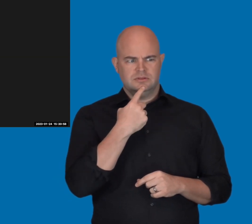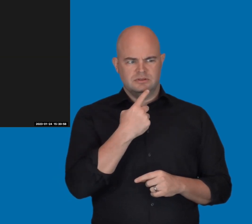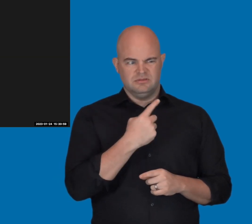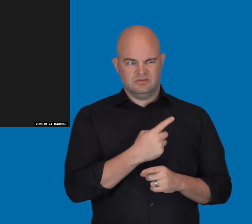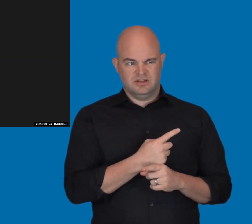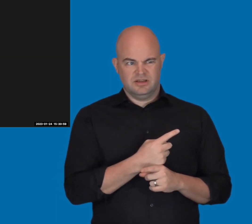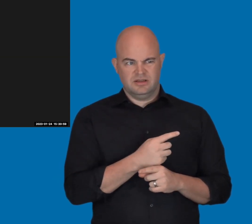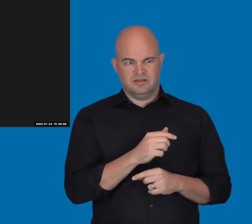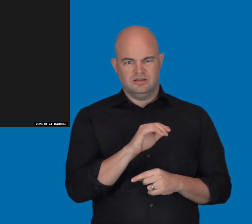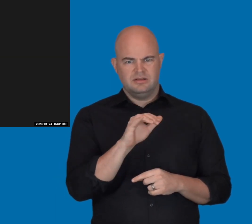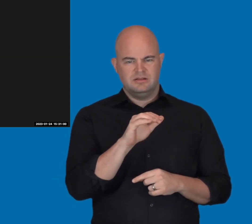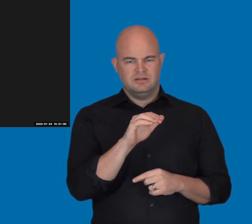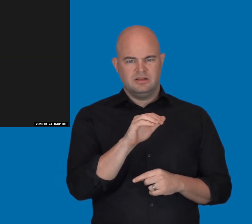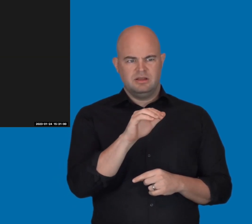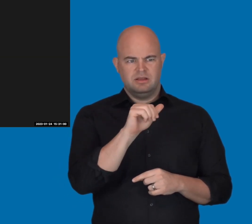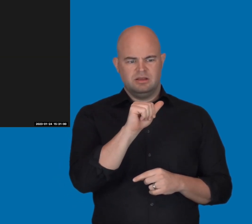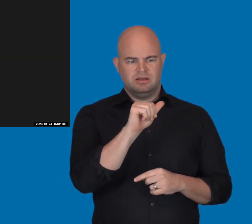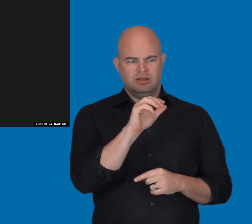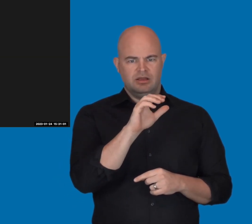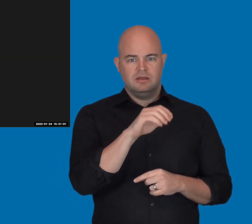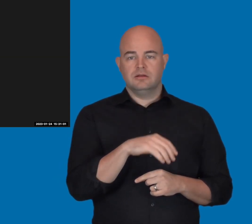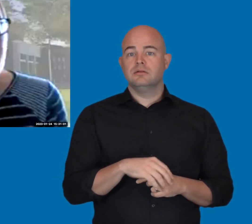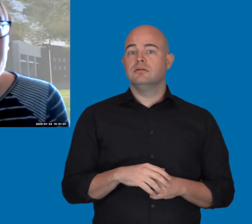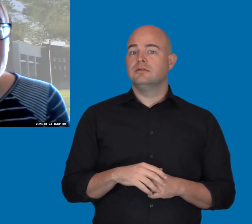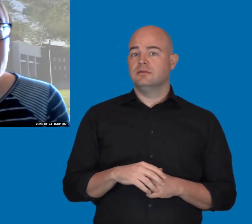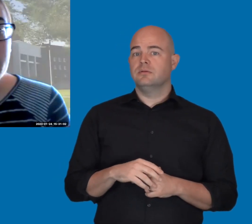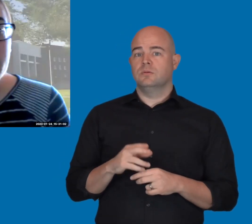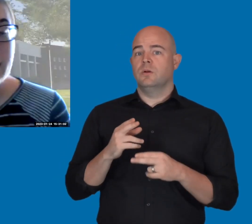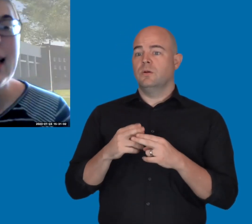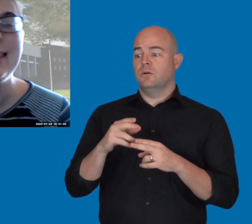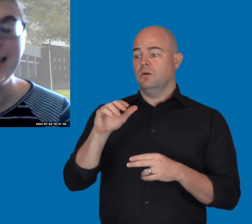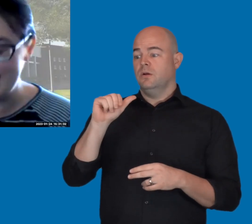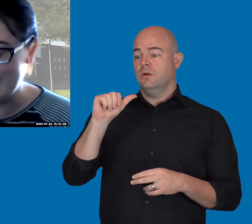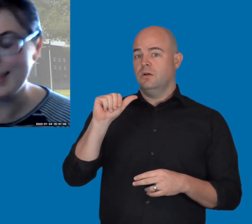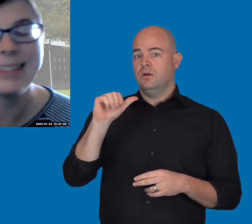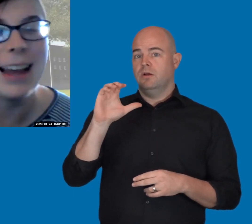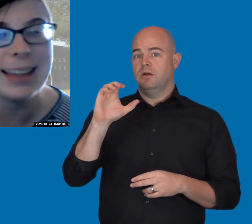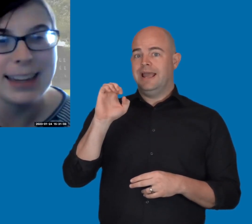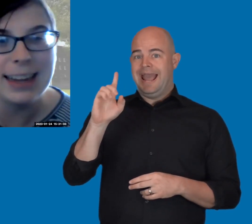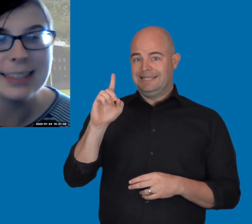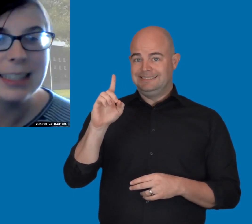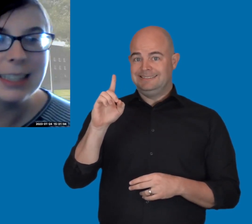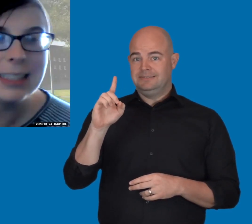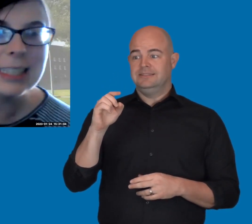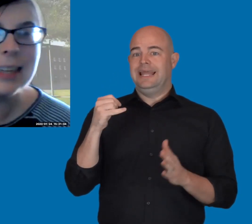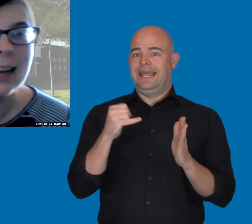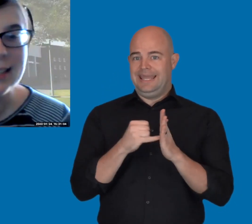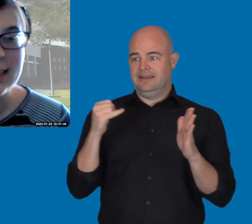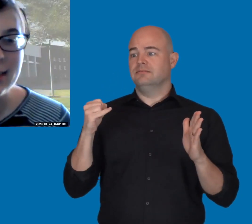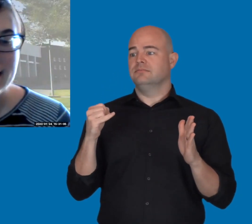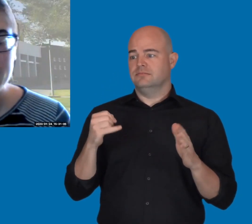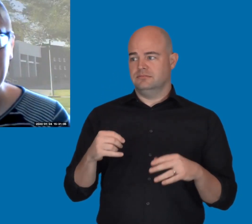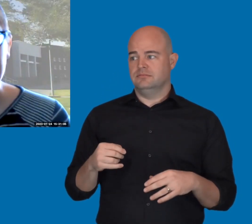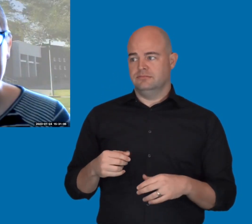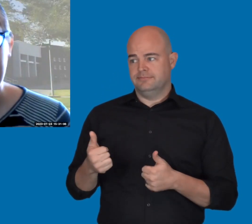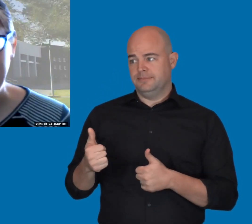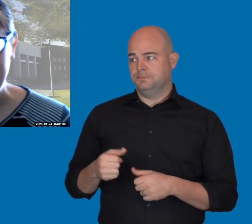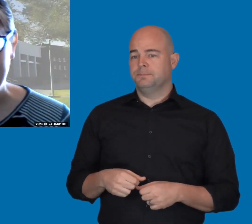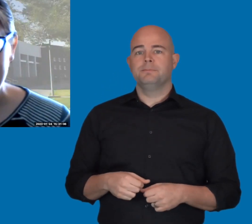I believe it was from Barstow and it was an ACED IT course.